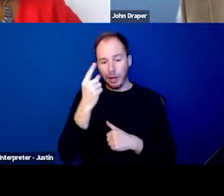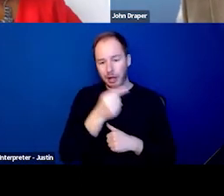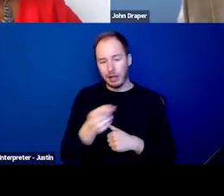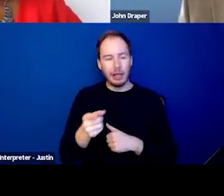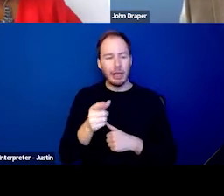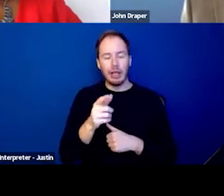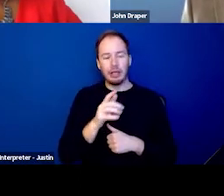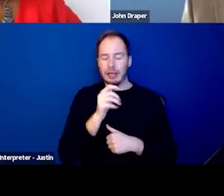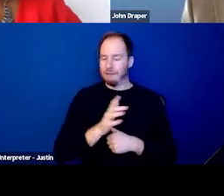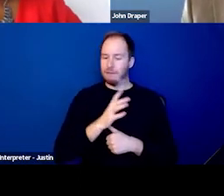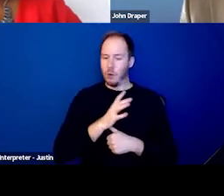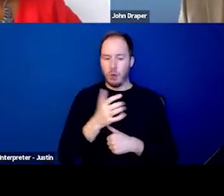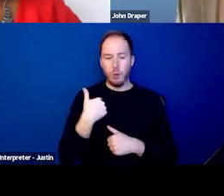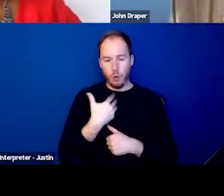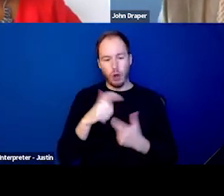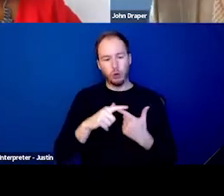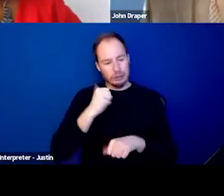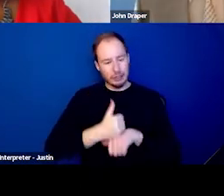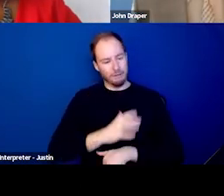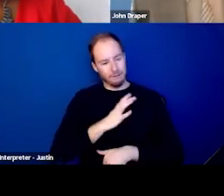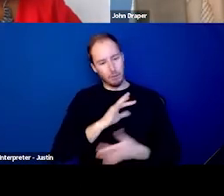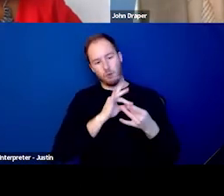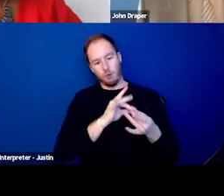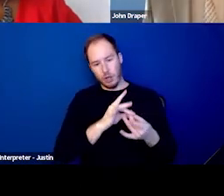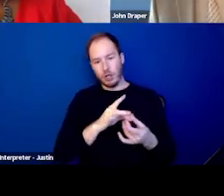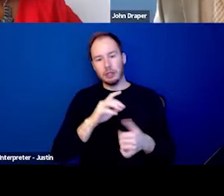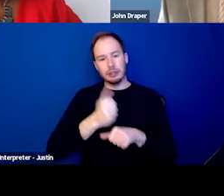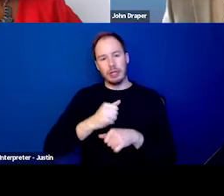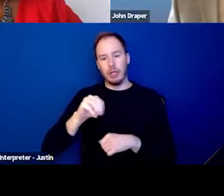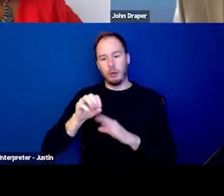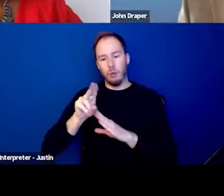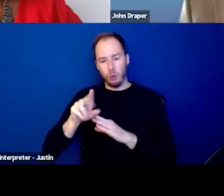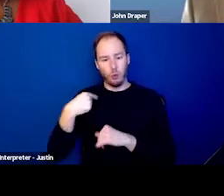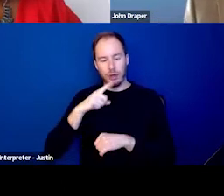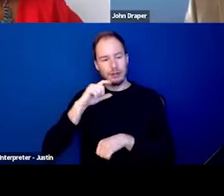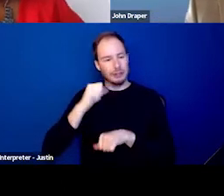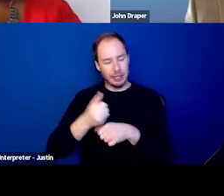And we would like to formalize them, have MOUs where we could more properly exchange protocols,